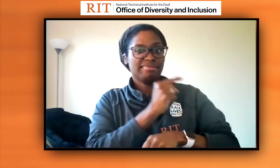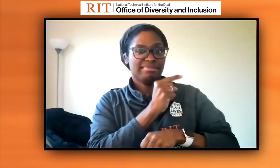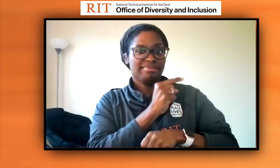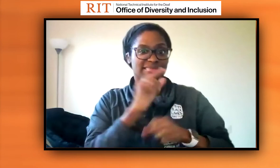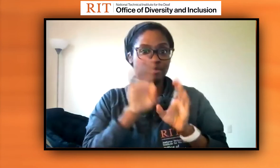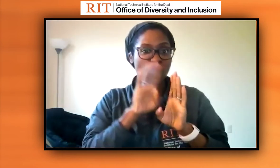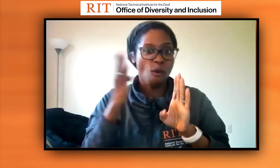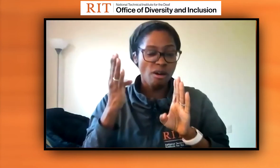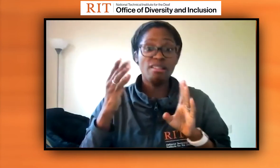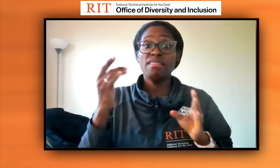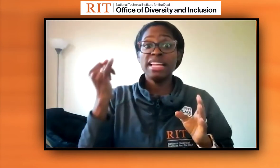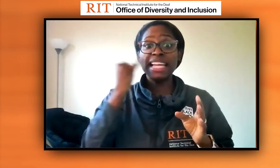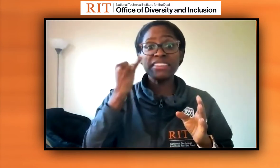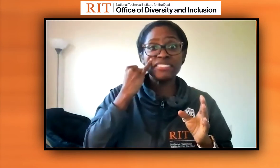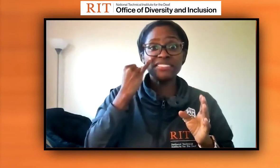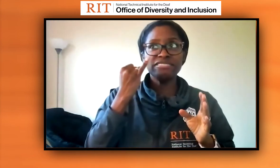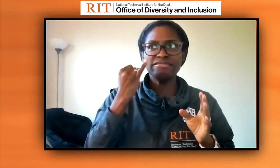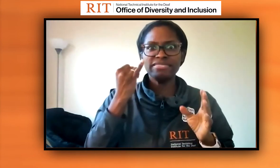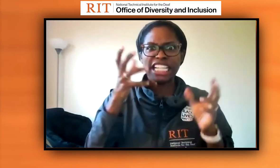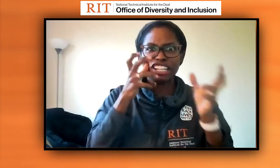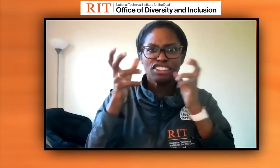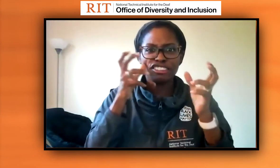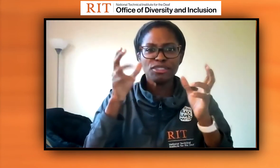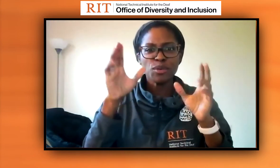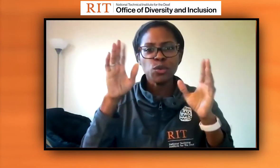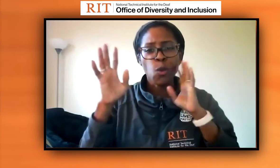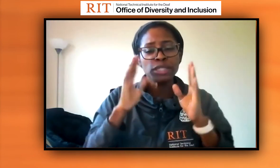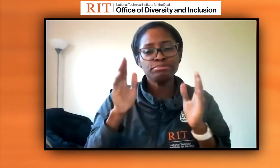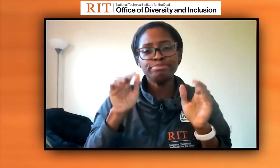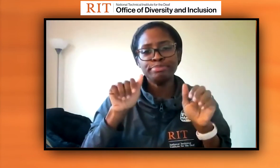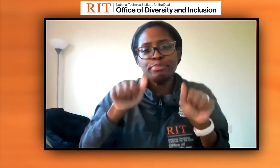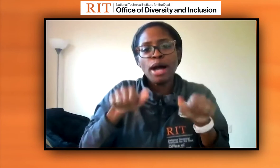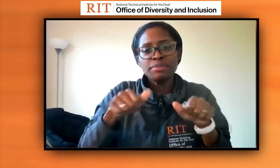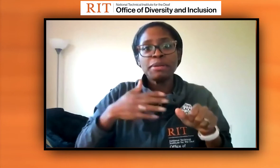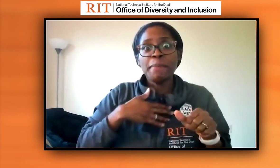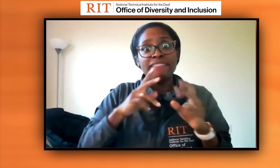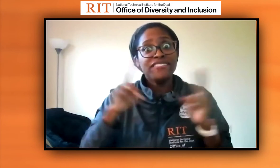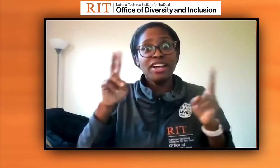It's currently locked but in the event that you hear anything, hear any noise, it might be my